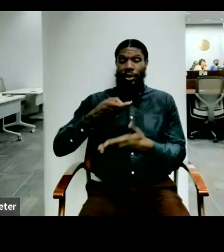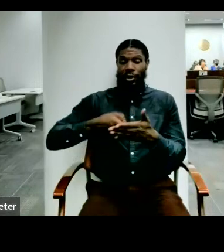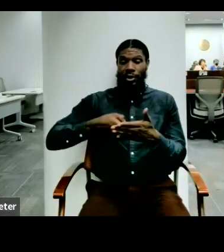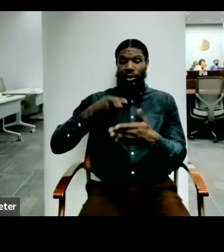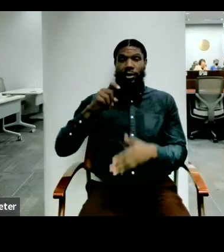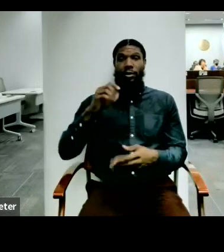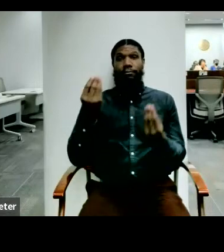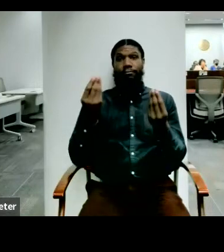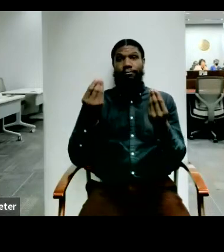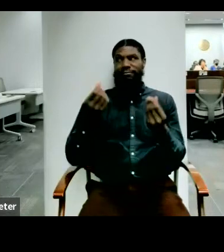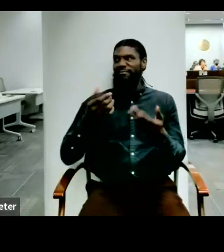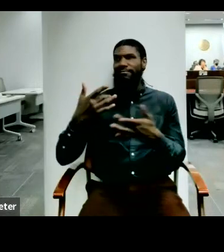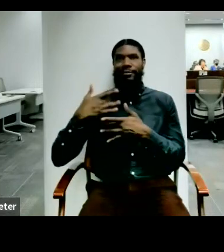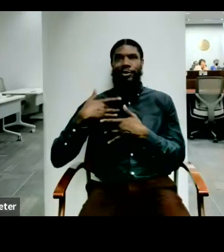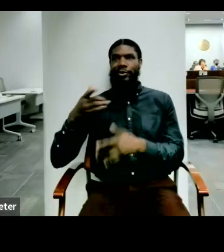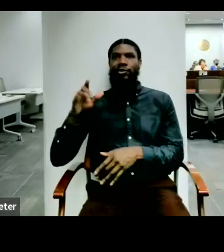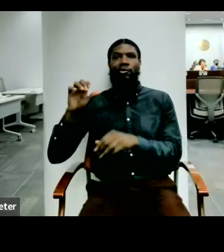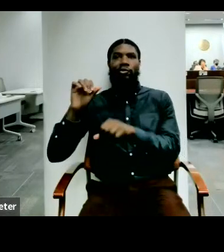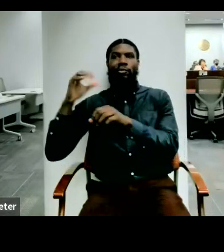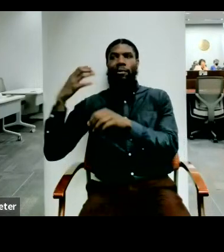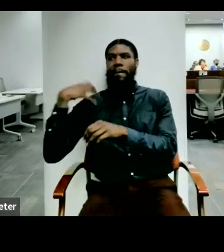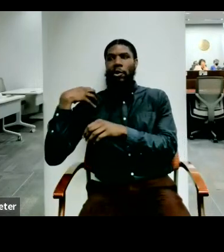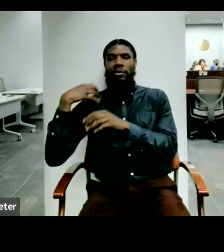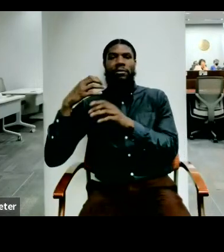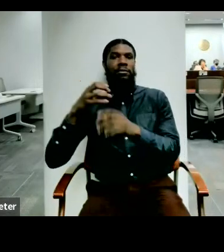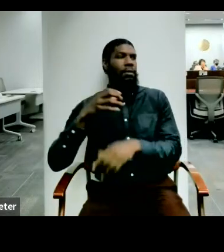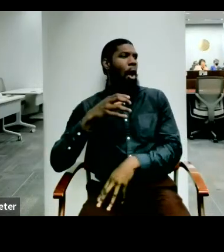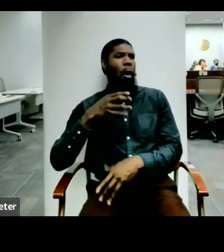the justification that employers give when they are defending against these